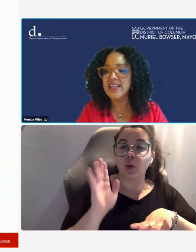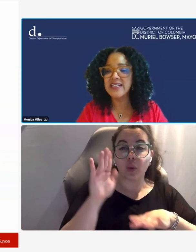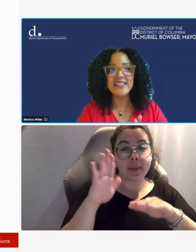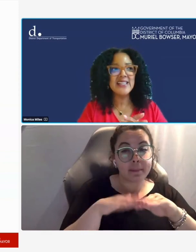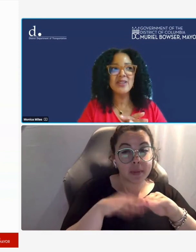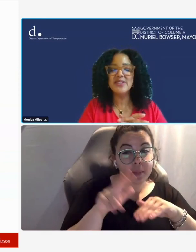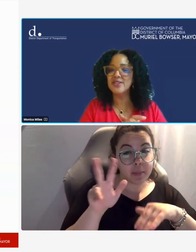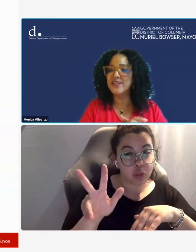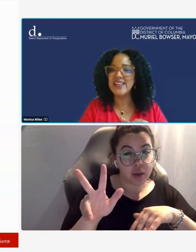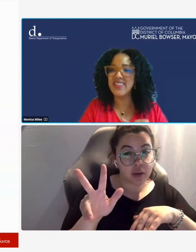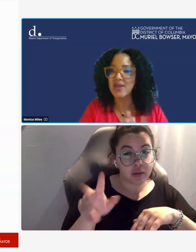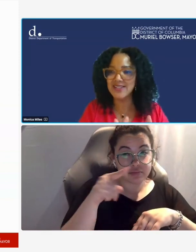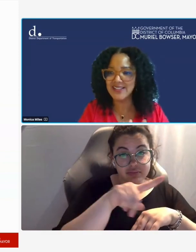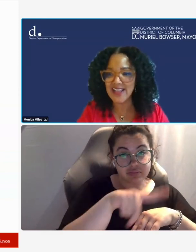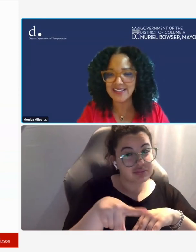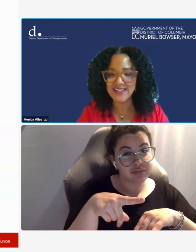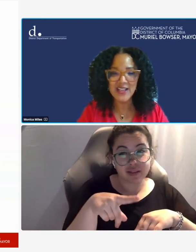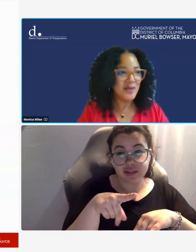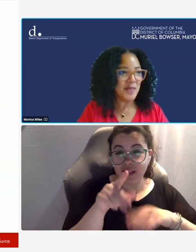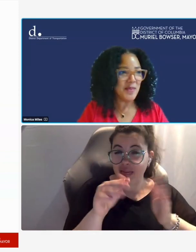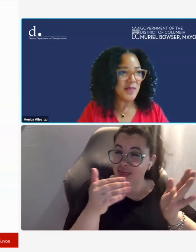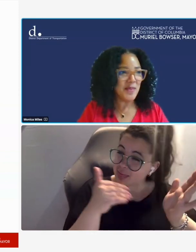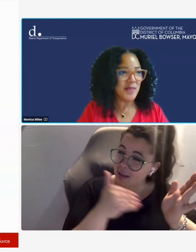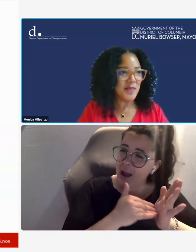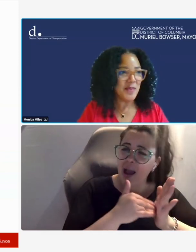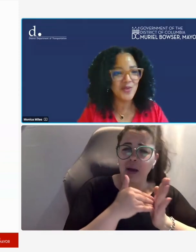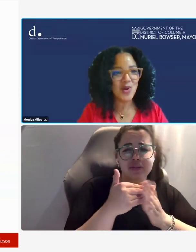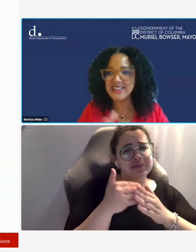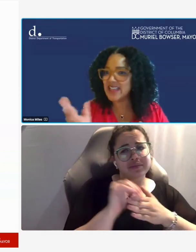these salary surveys are thousands of dollars maybe five thousand dollars for one seven